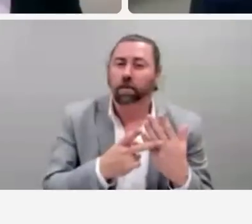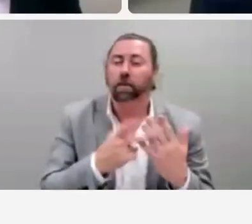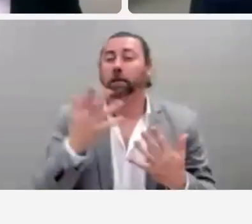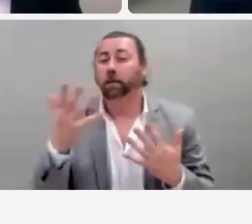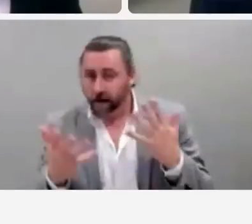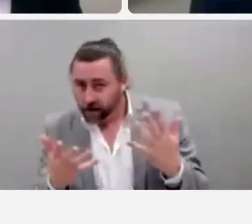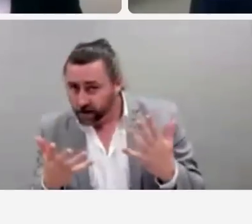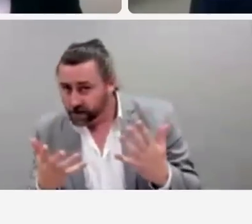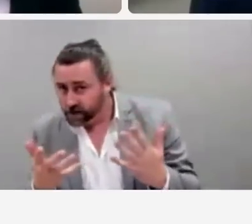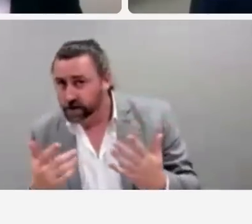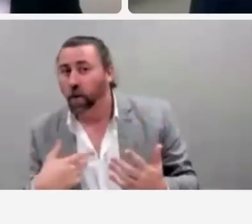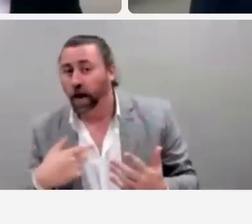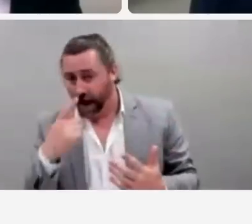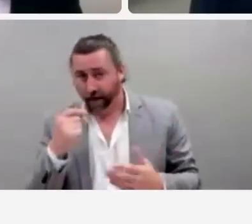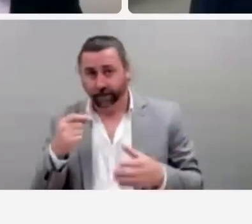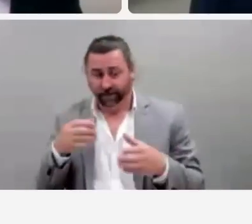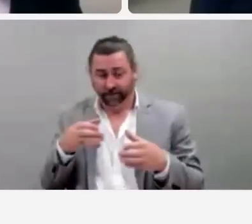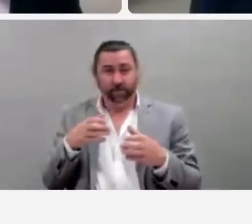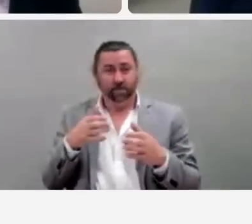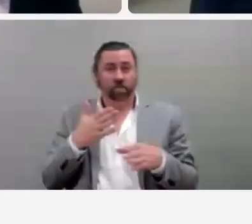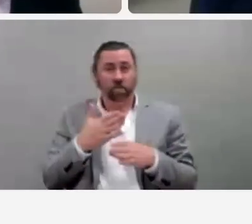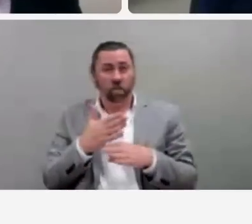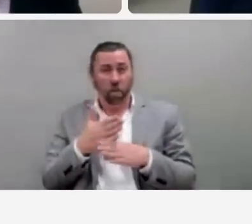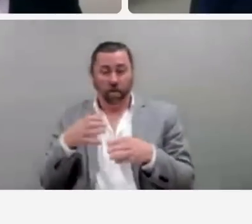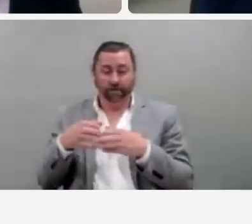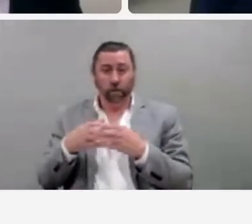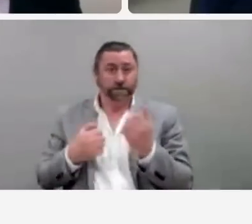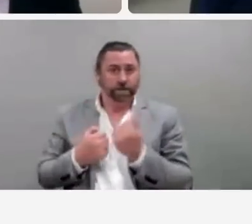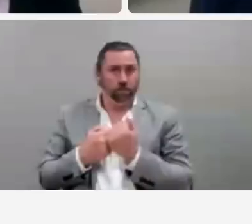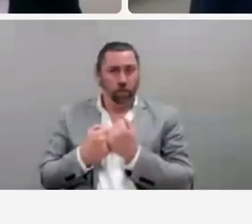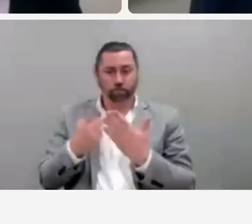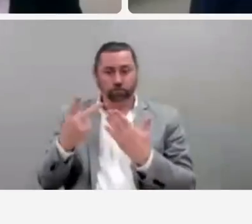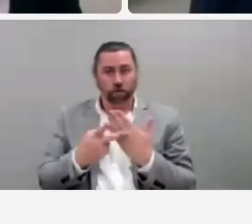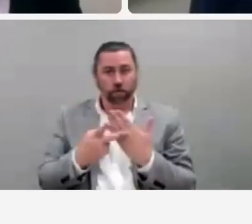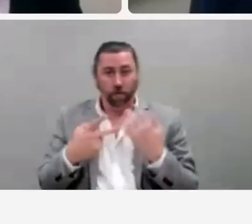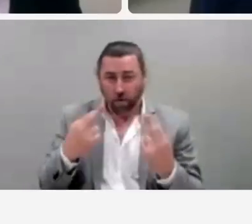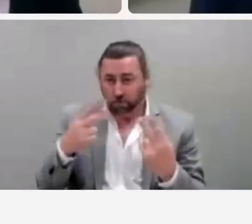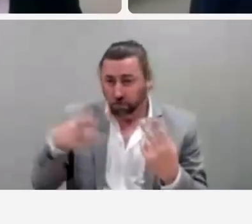established a Home Care Workforce Support Program and I hope a number of you have come across that.